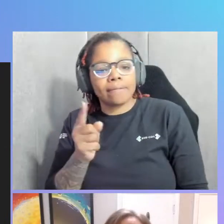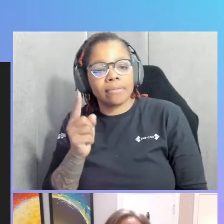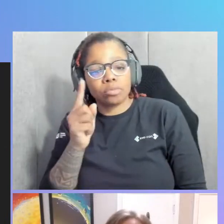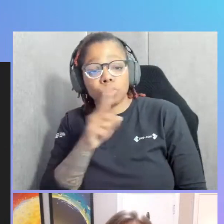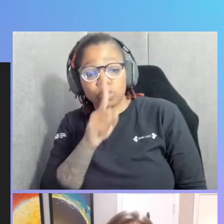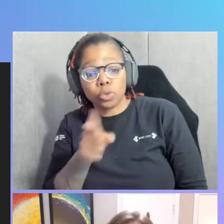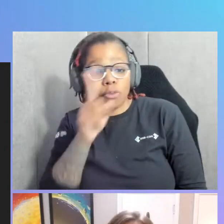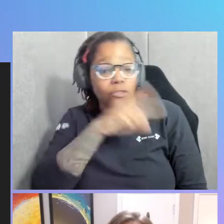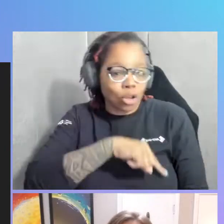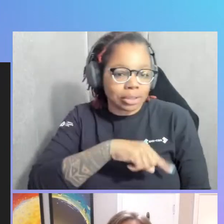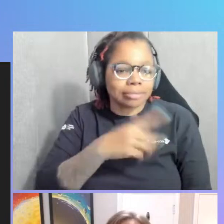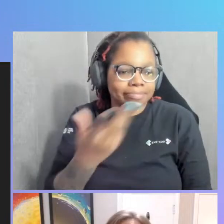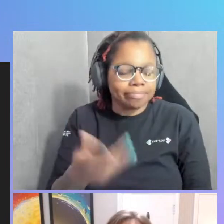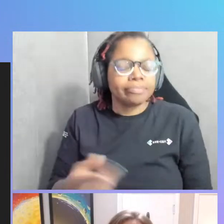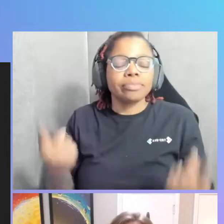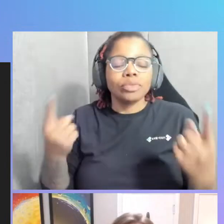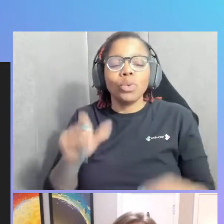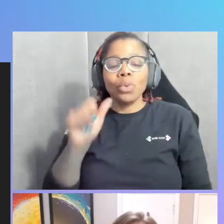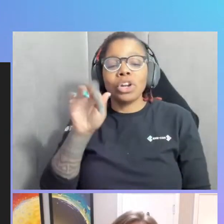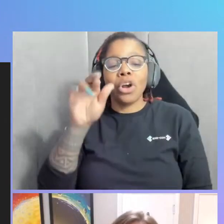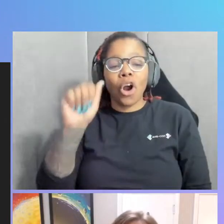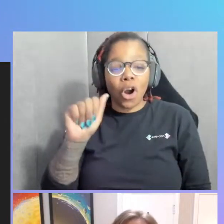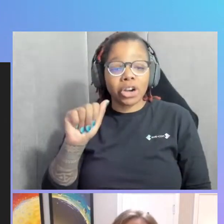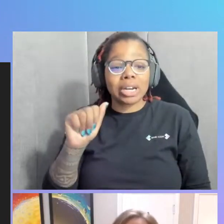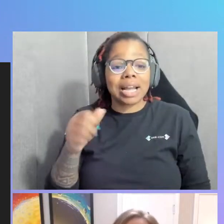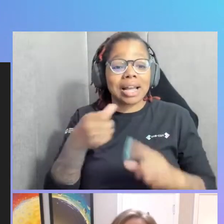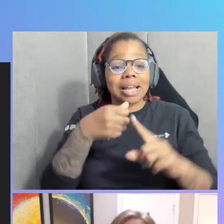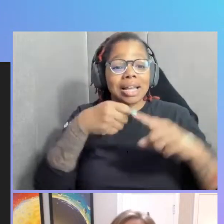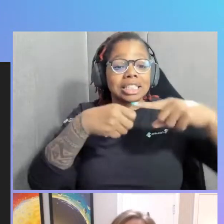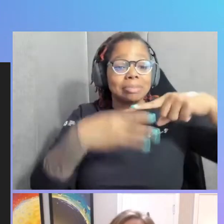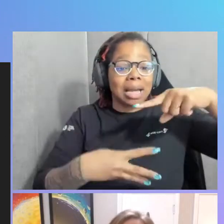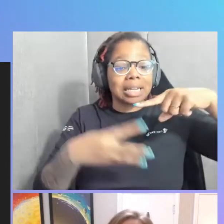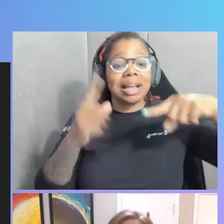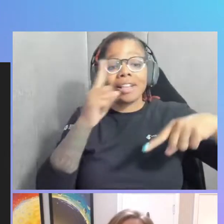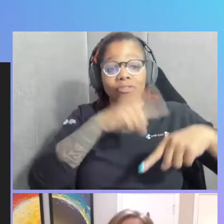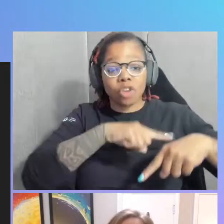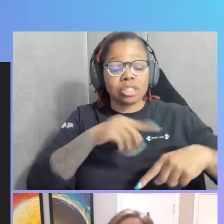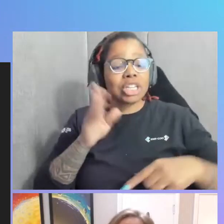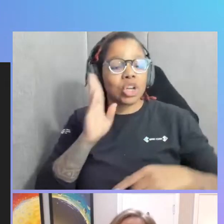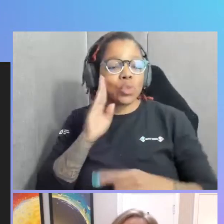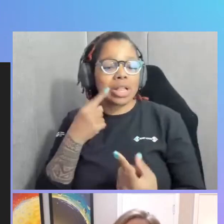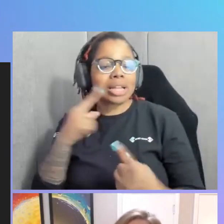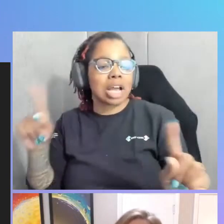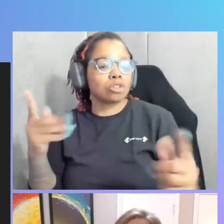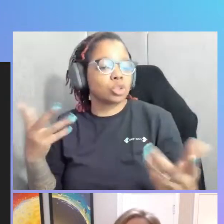expanded is false, a screen reader will announce something